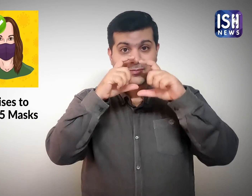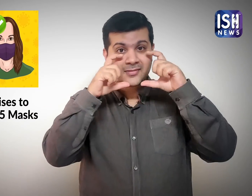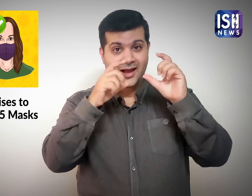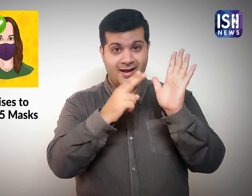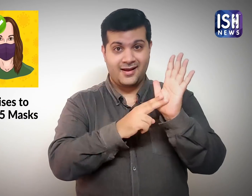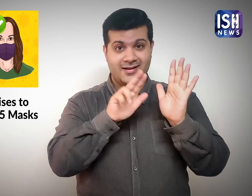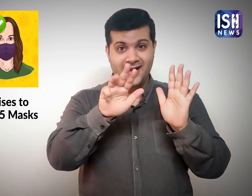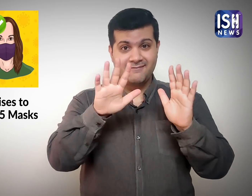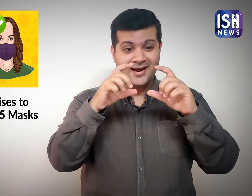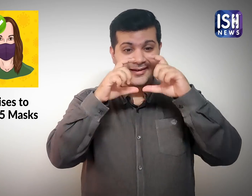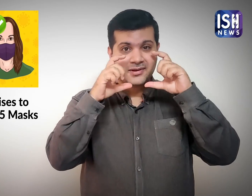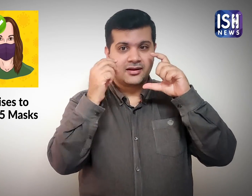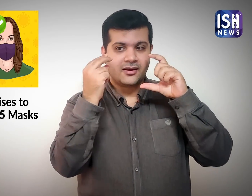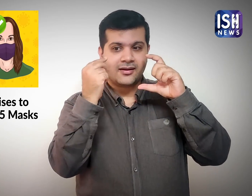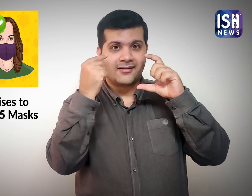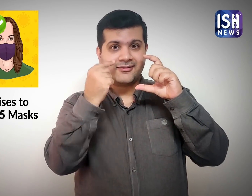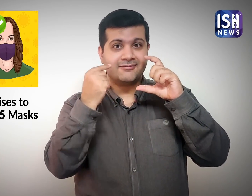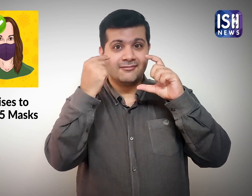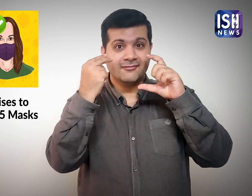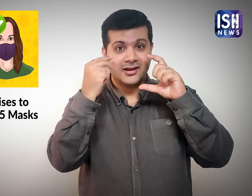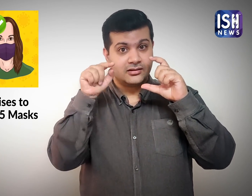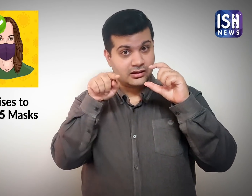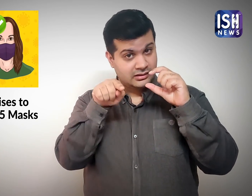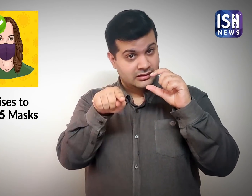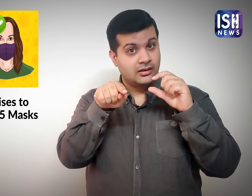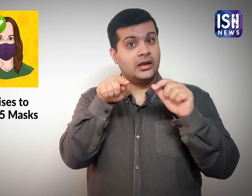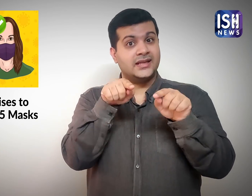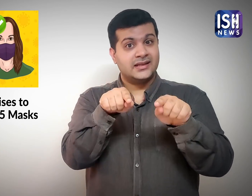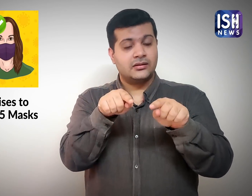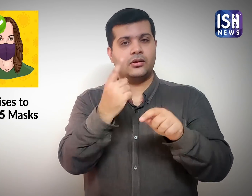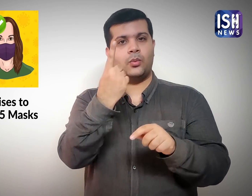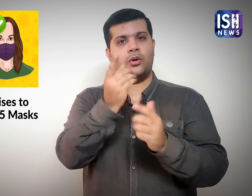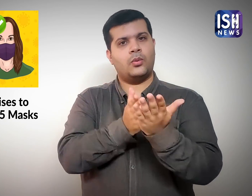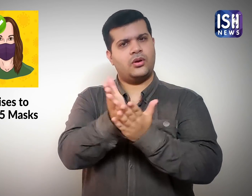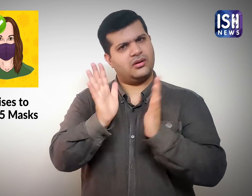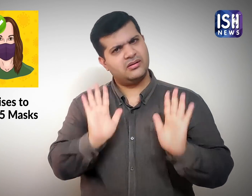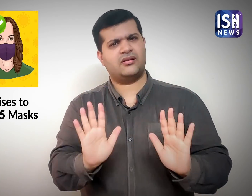There are some N95 masks that have a 'One-way Valve'.